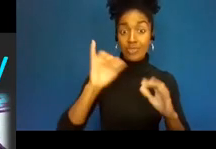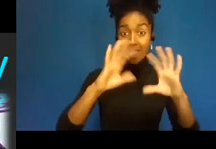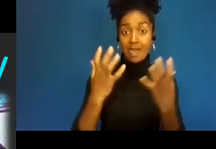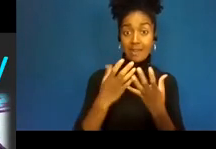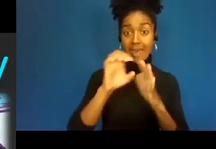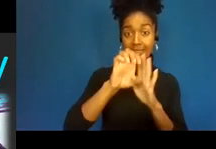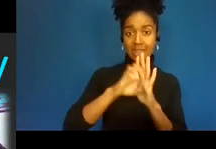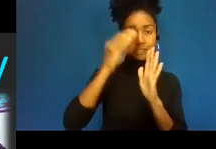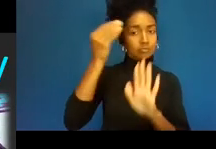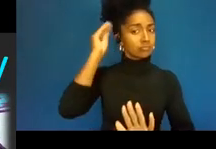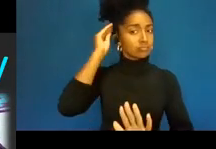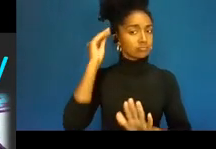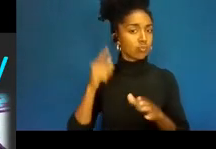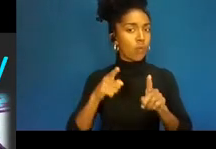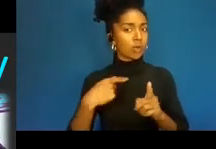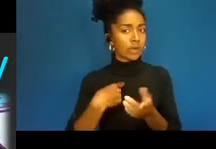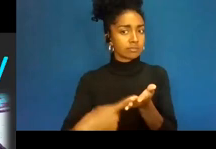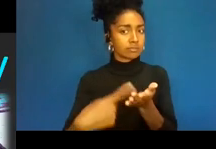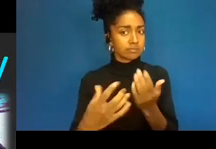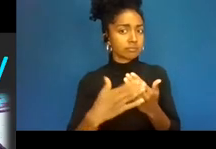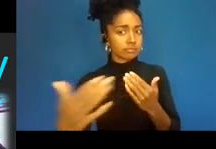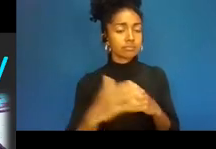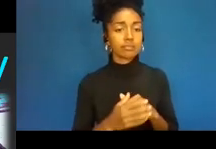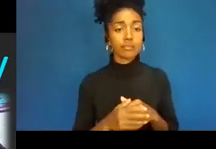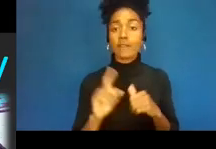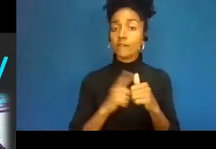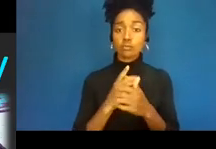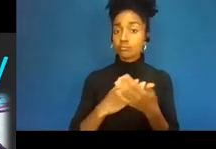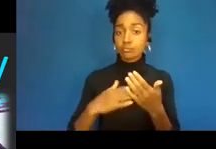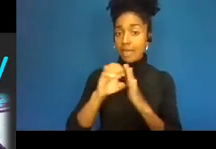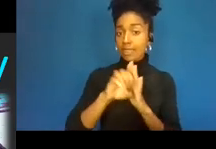So here's the first part of this ethic, and it's called radical subjectivity.